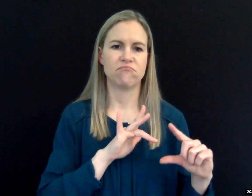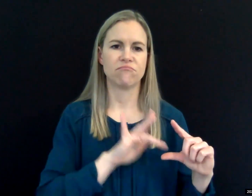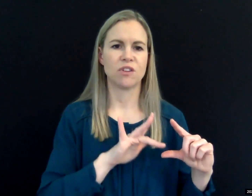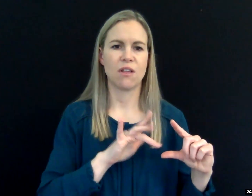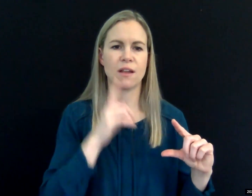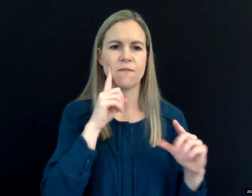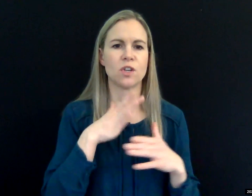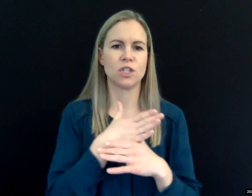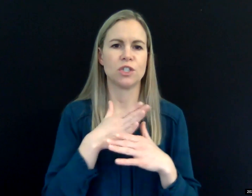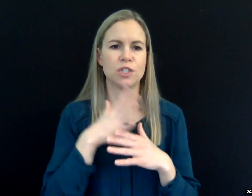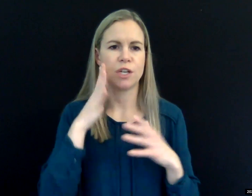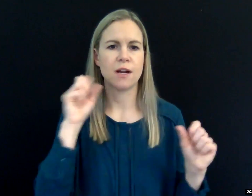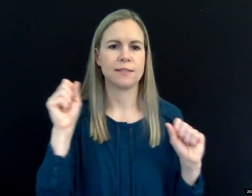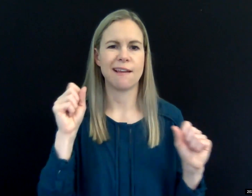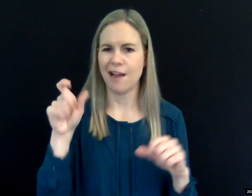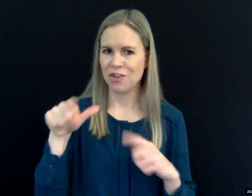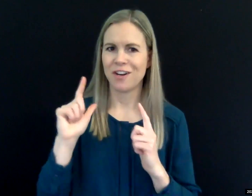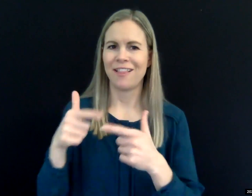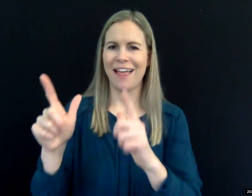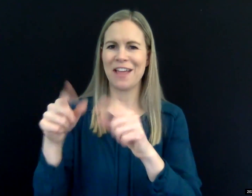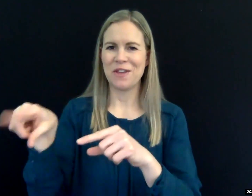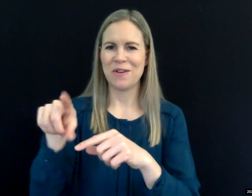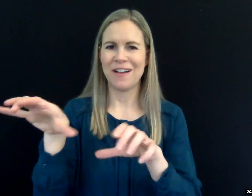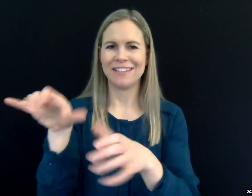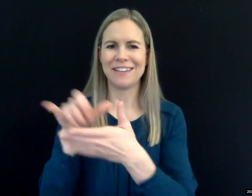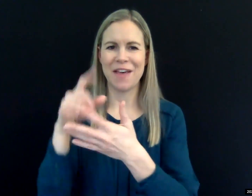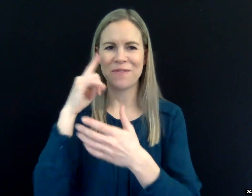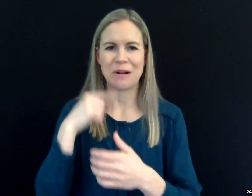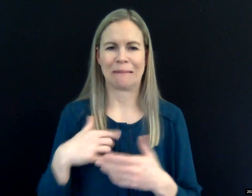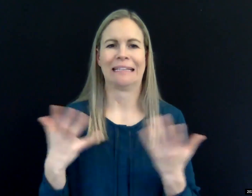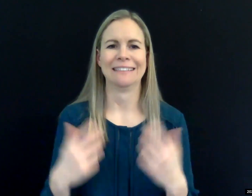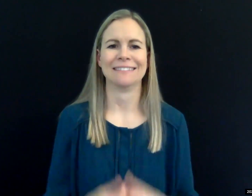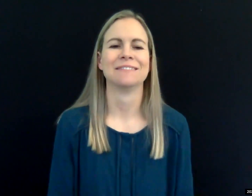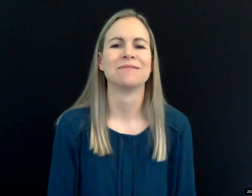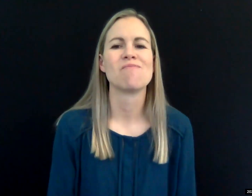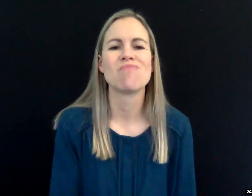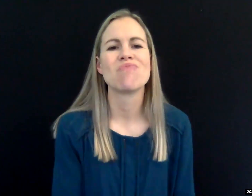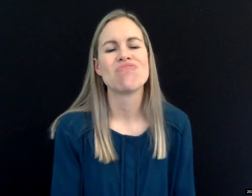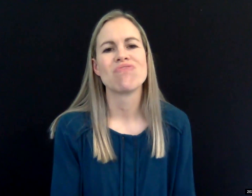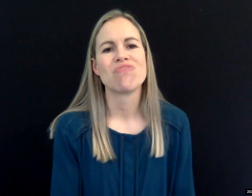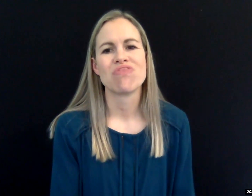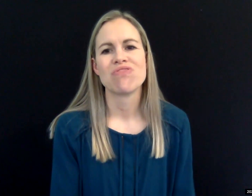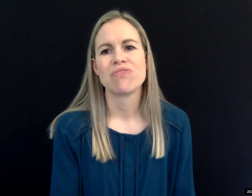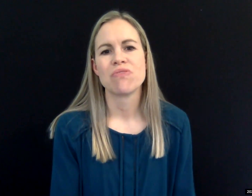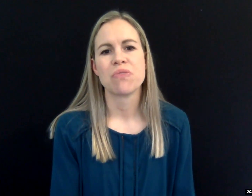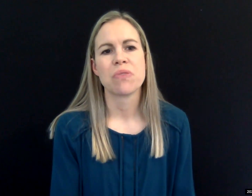Walt: Should have let you guys do this for me.